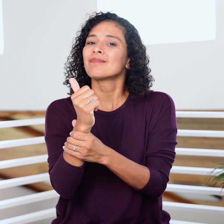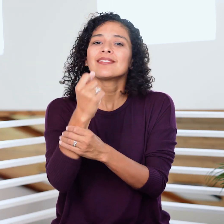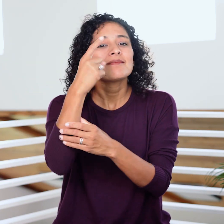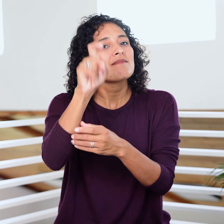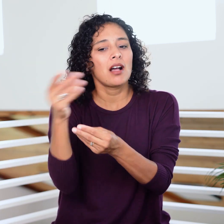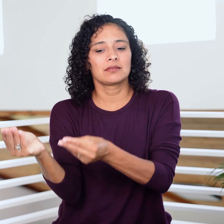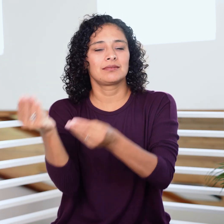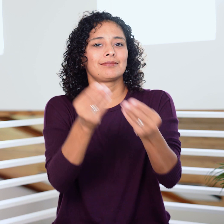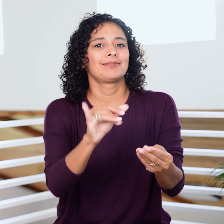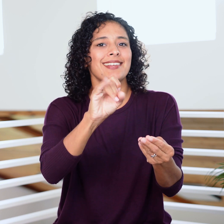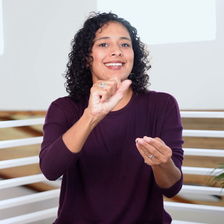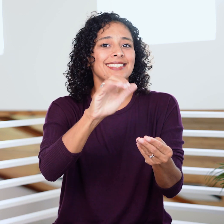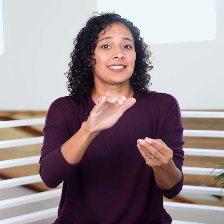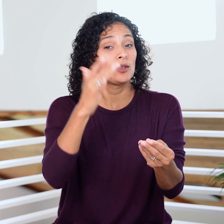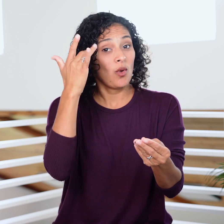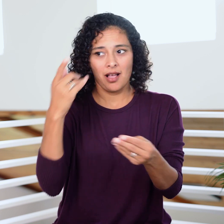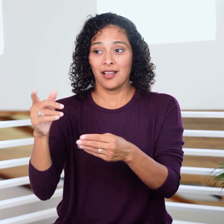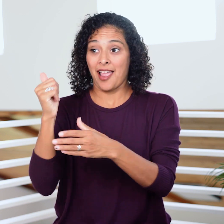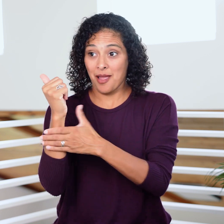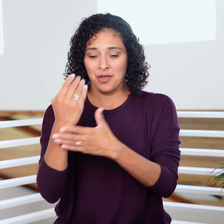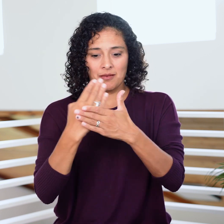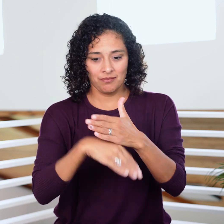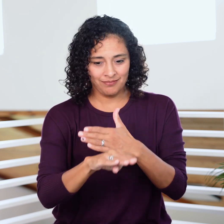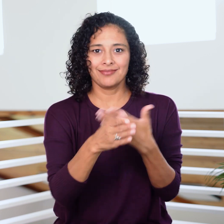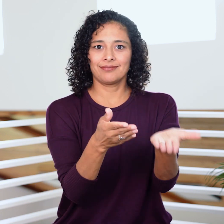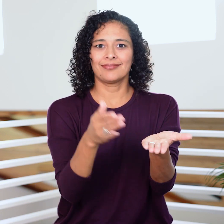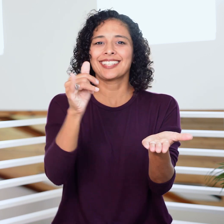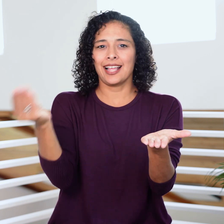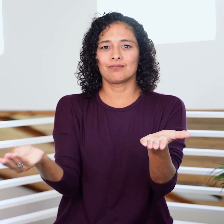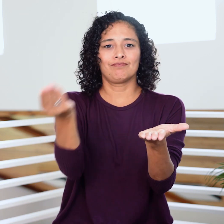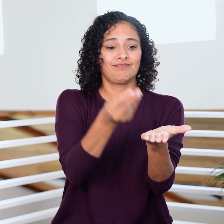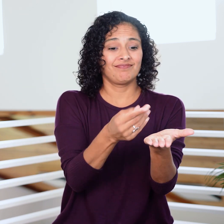it must extend through Isaac, because he’s the child of the promise,